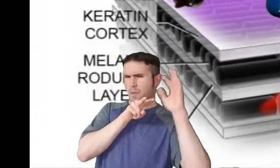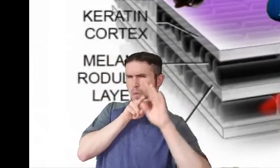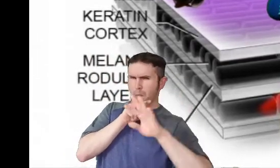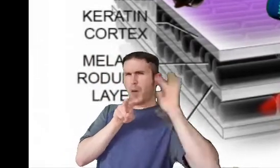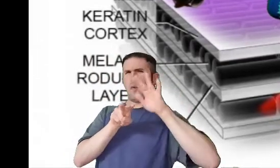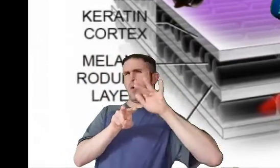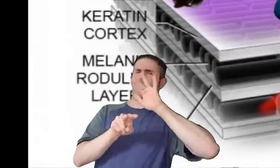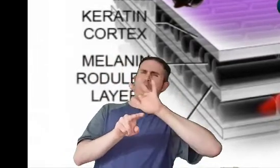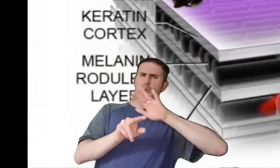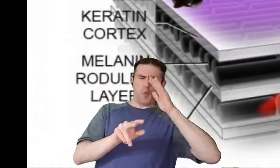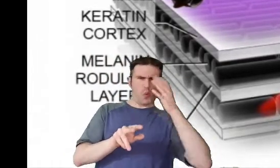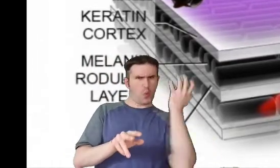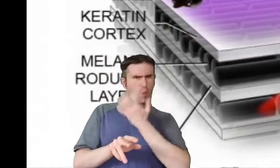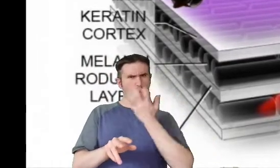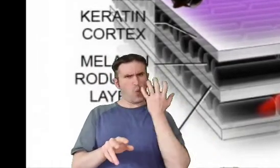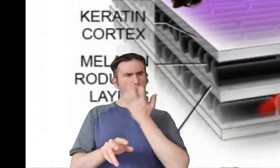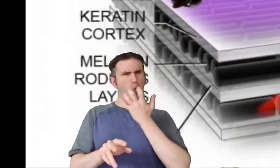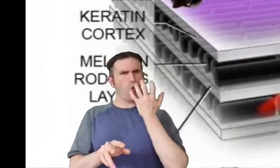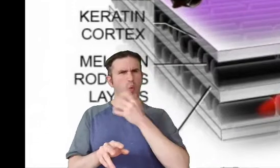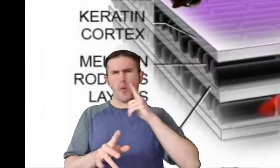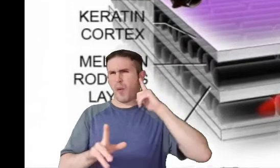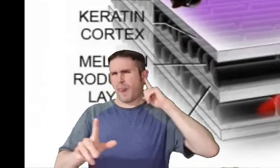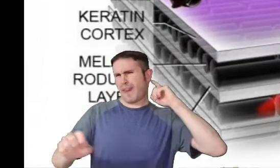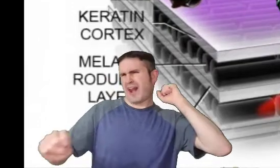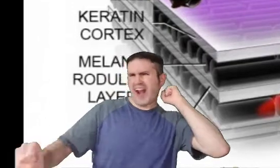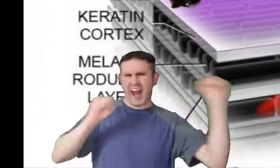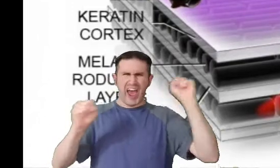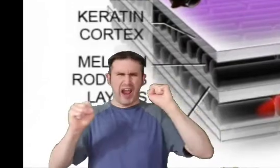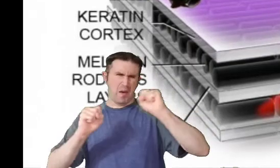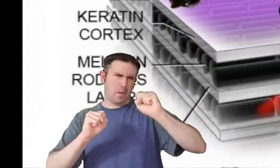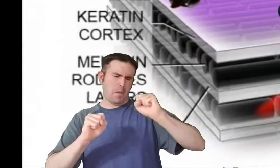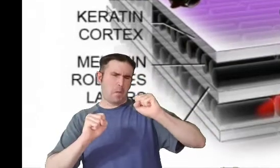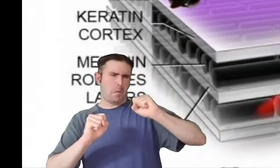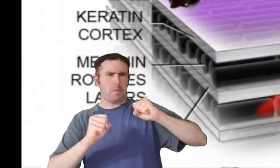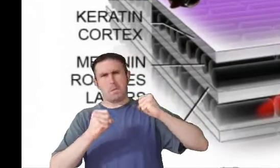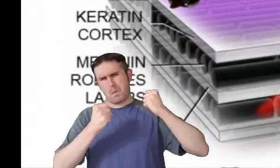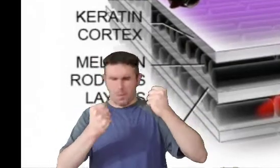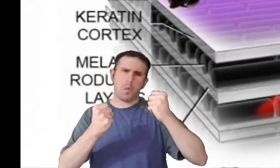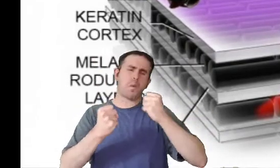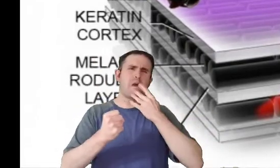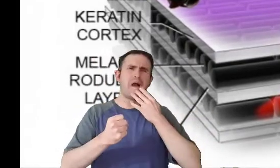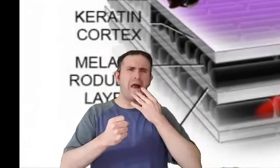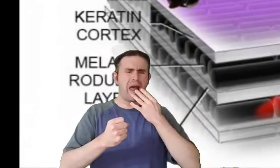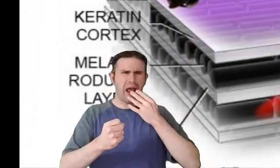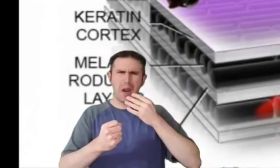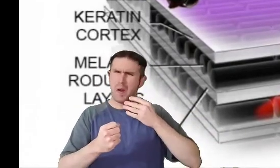another angle, the color becomes so loud, it becomes so strong, so intense a hue...